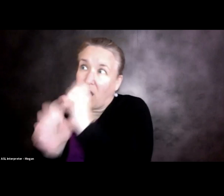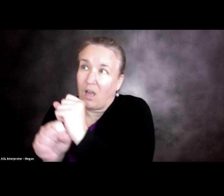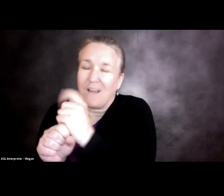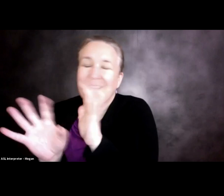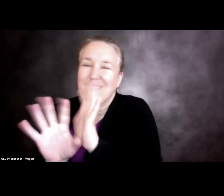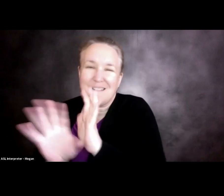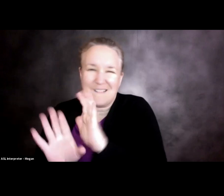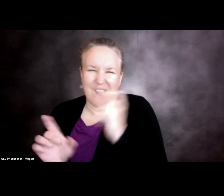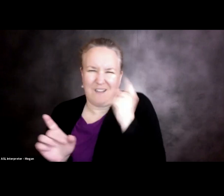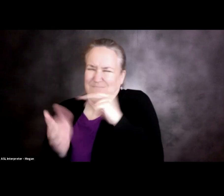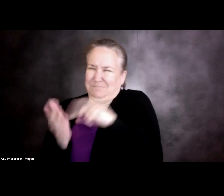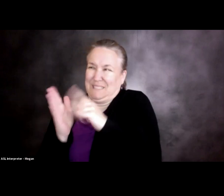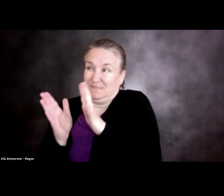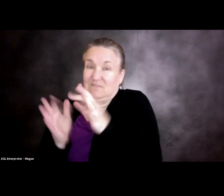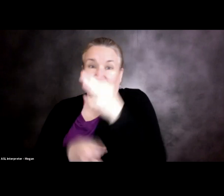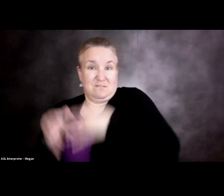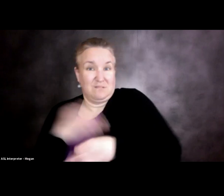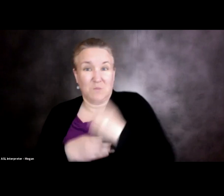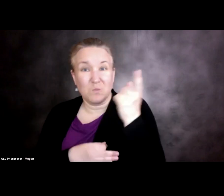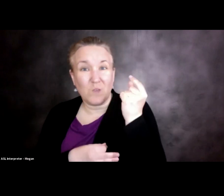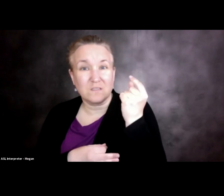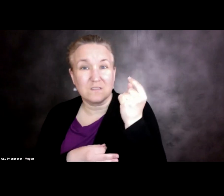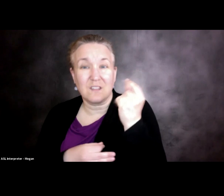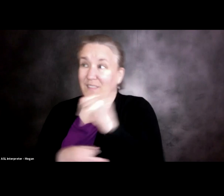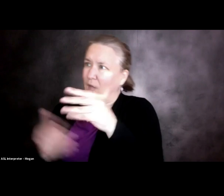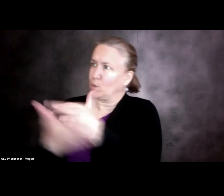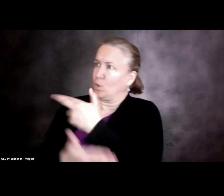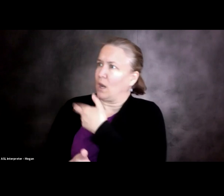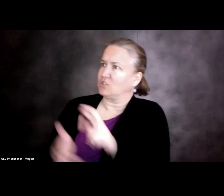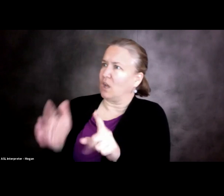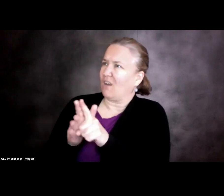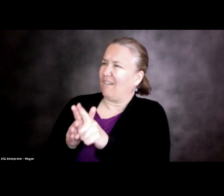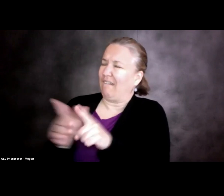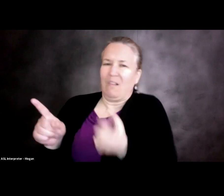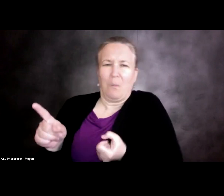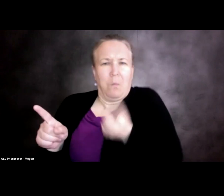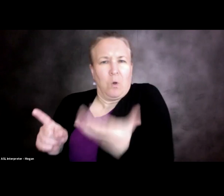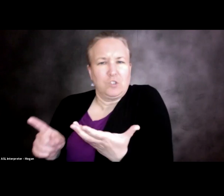It was the poetry of the new religion, something felt in the marrow.